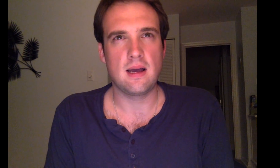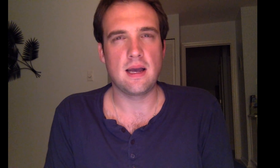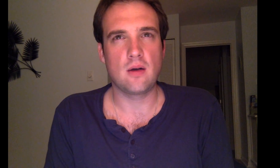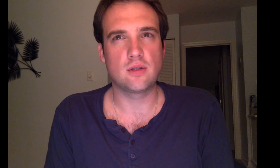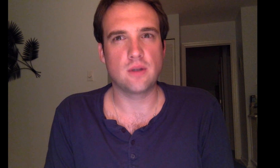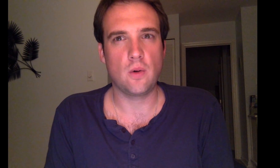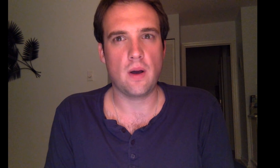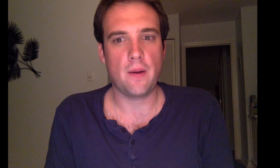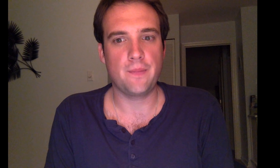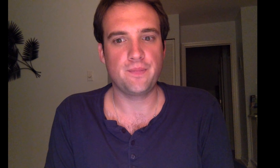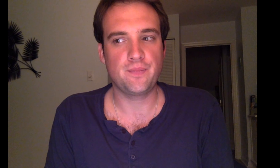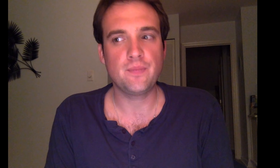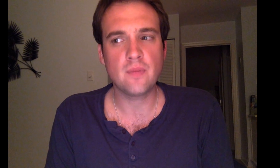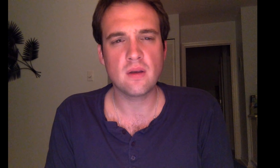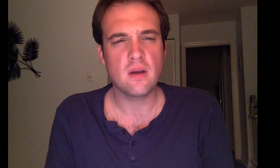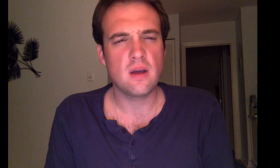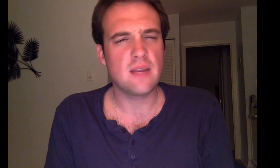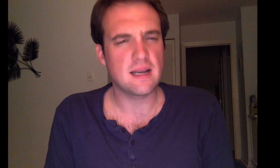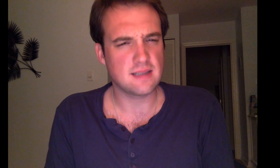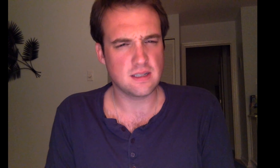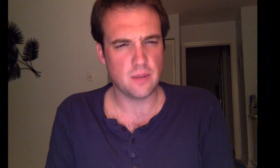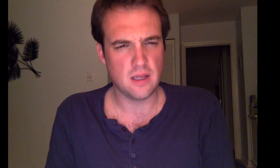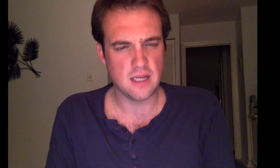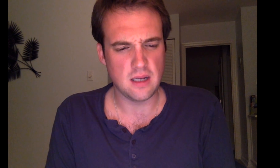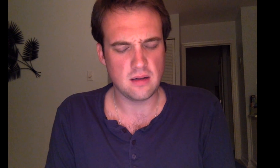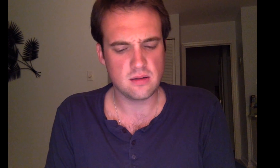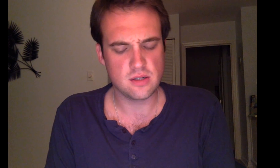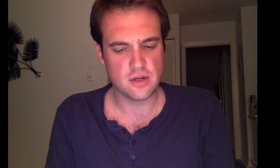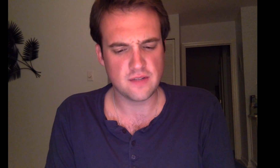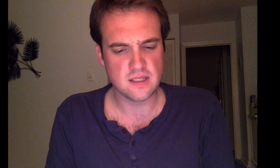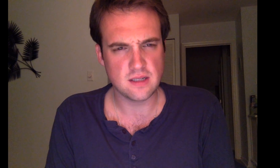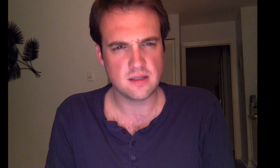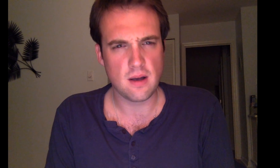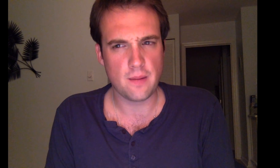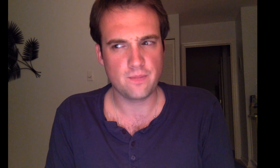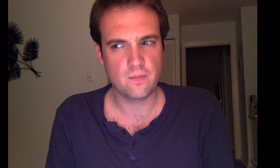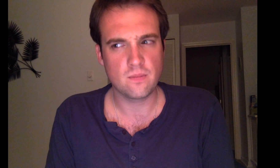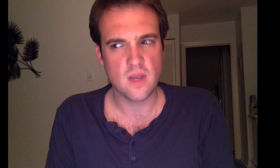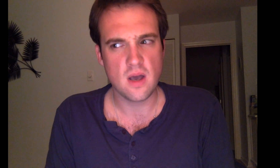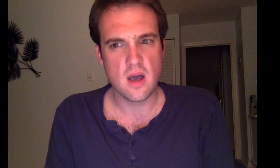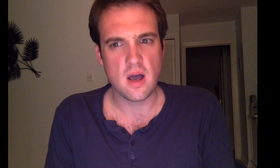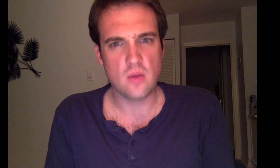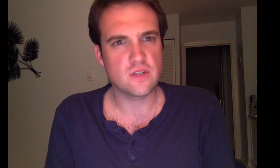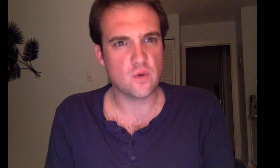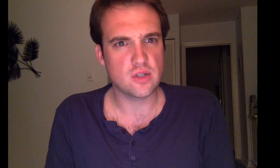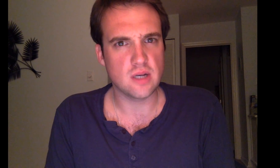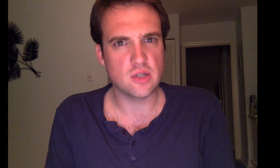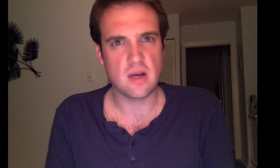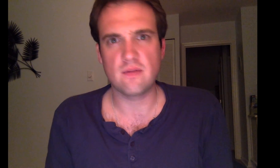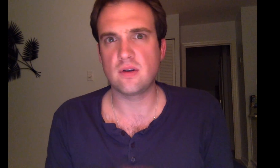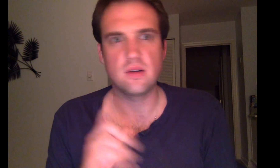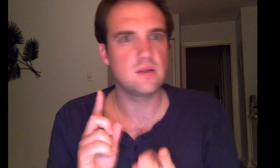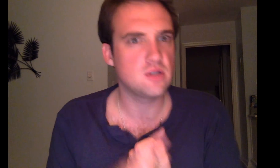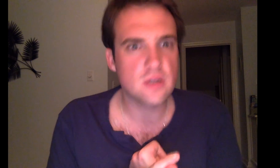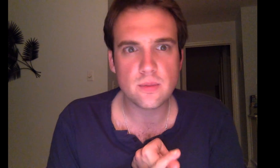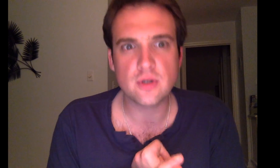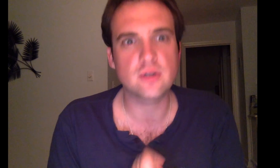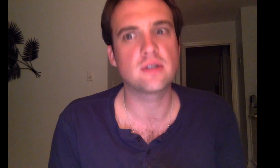And also, um, the accessibility services, I was fortunate to have good interpreters